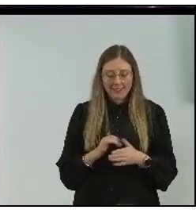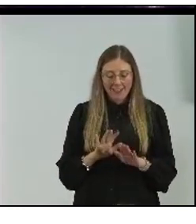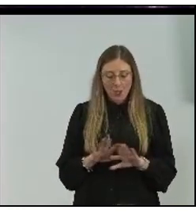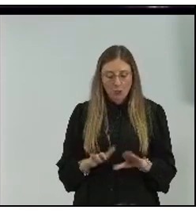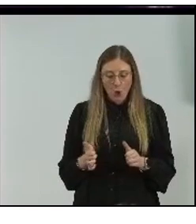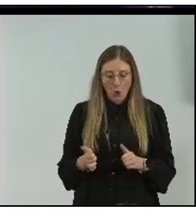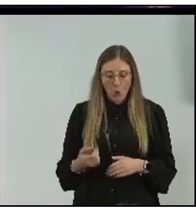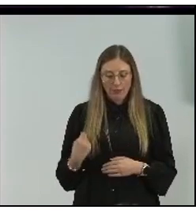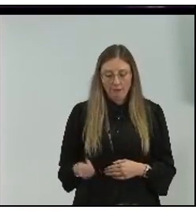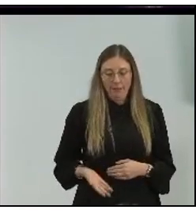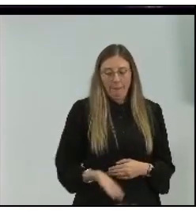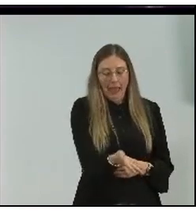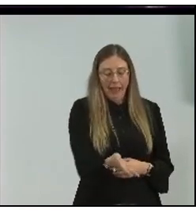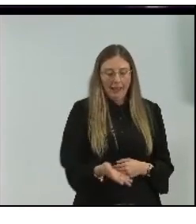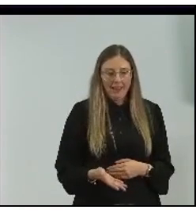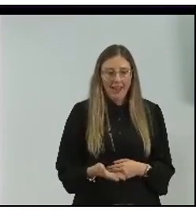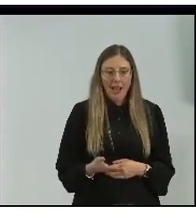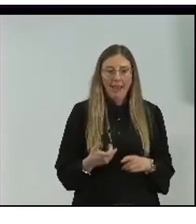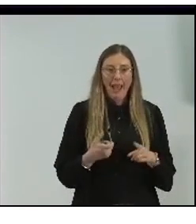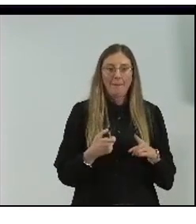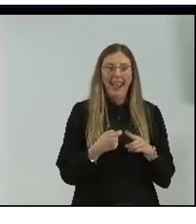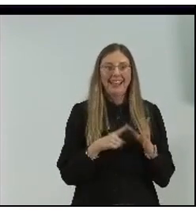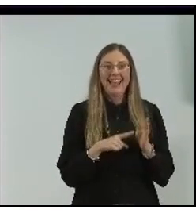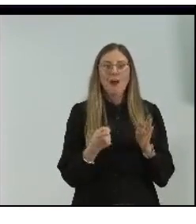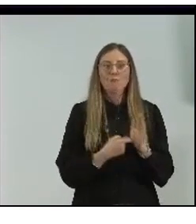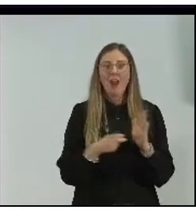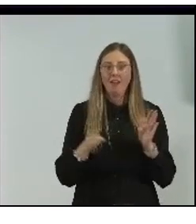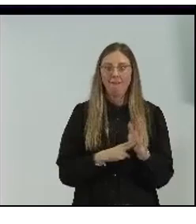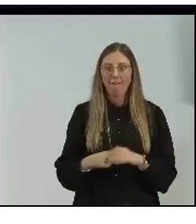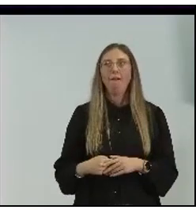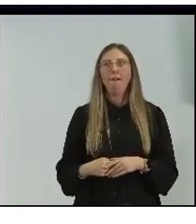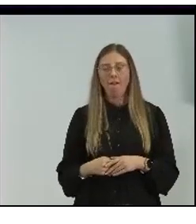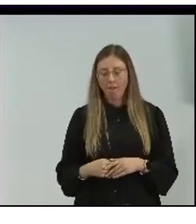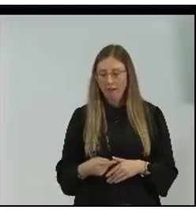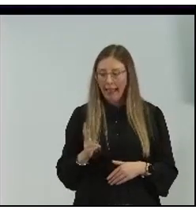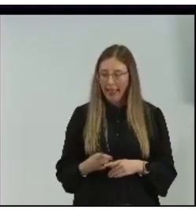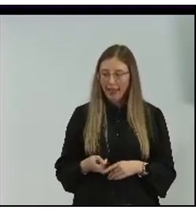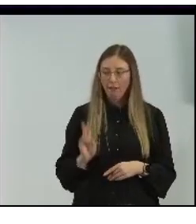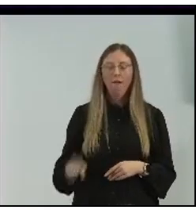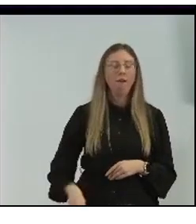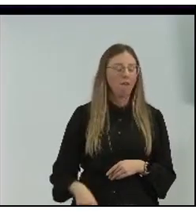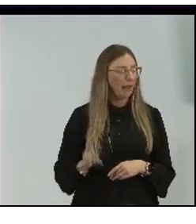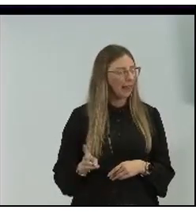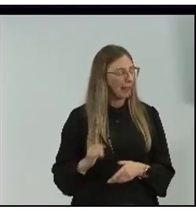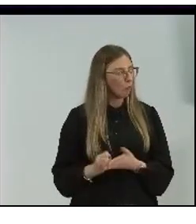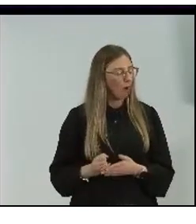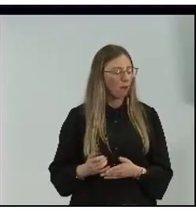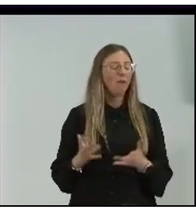and stick, I guess, in those places. DOUG: It's a little bit of both, right? You know, we hope to, to have, you know, strong advocates and champions within the enterprise that